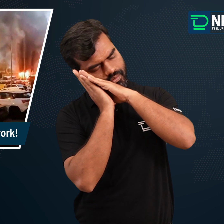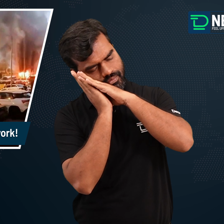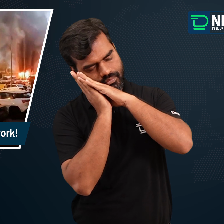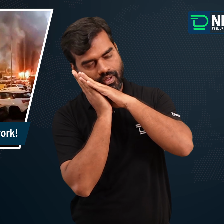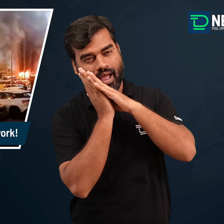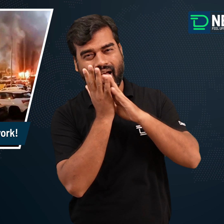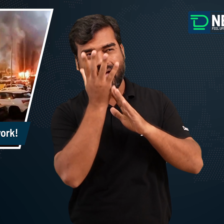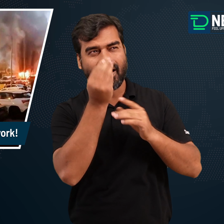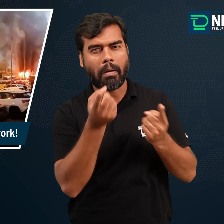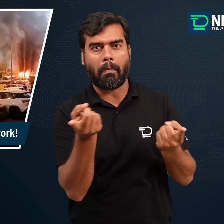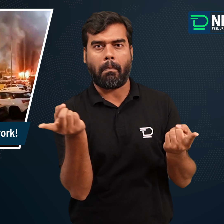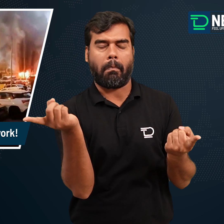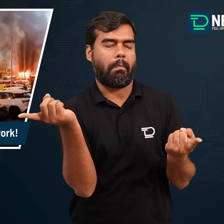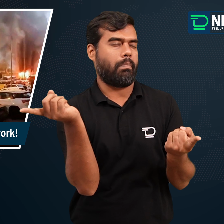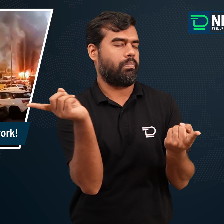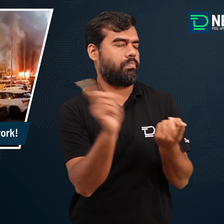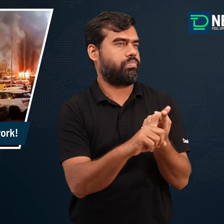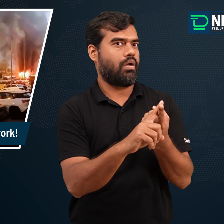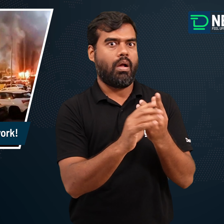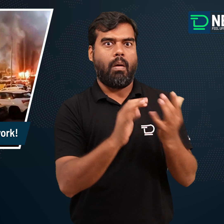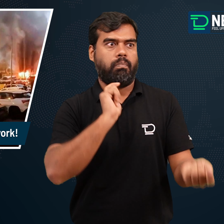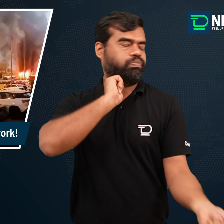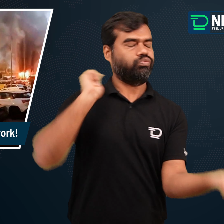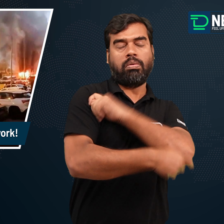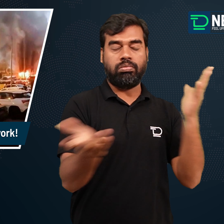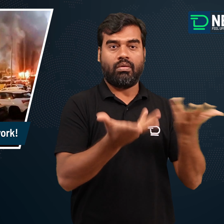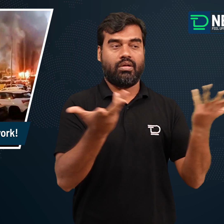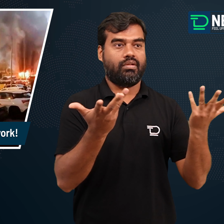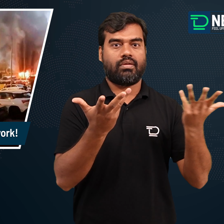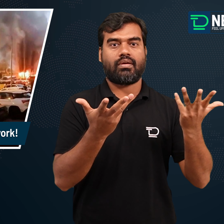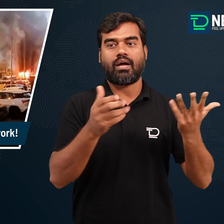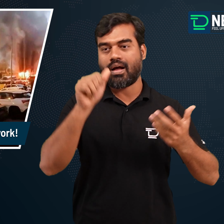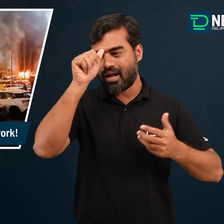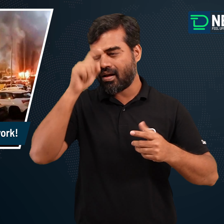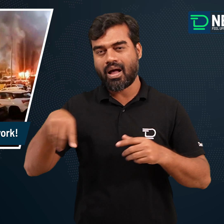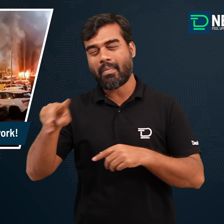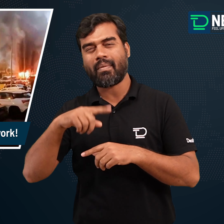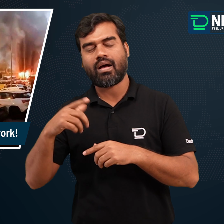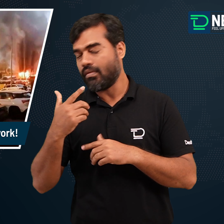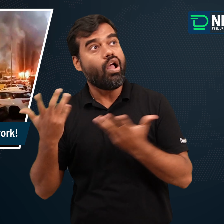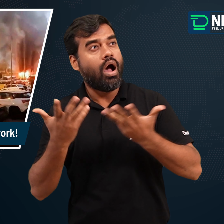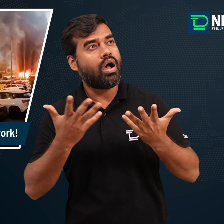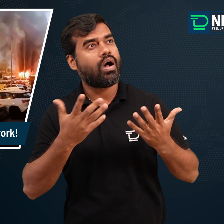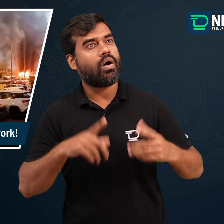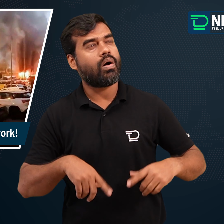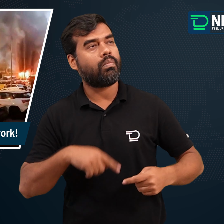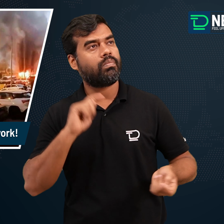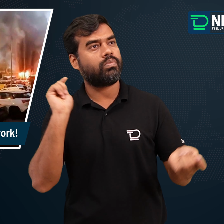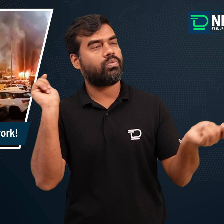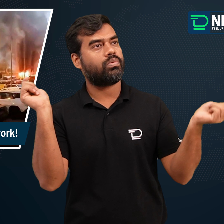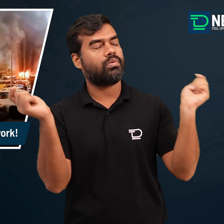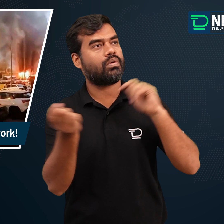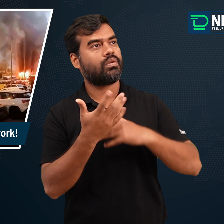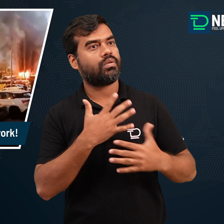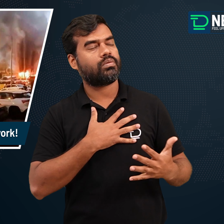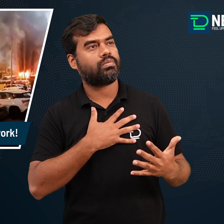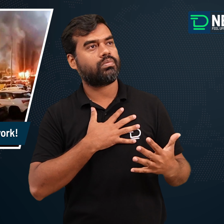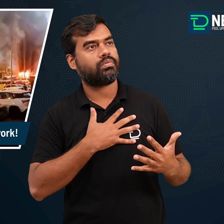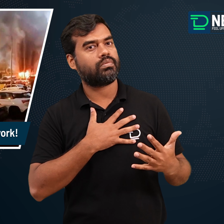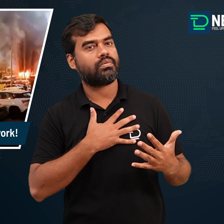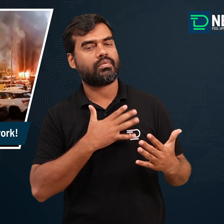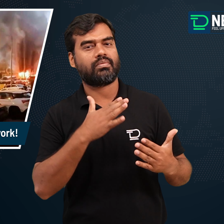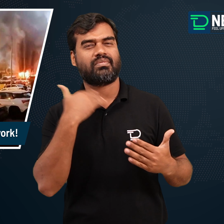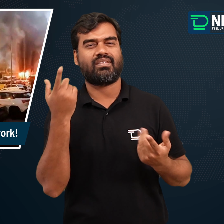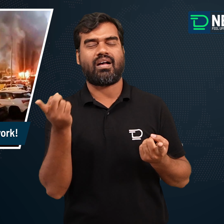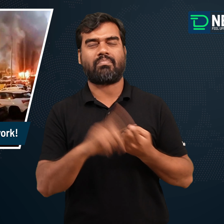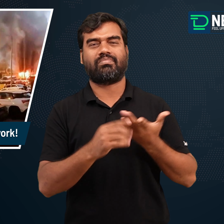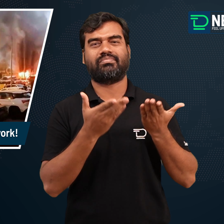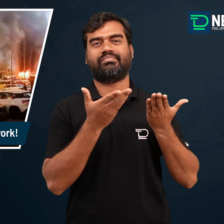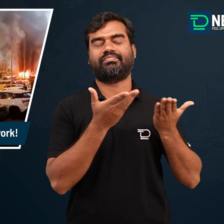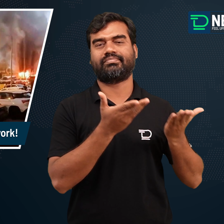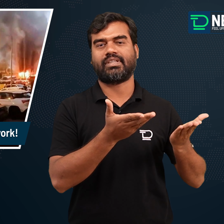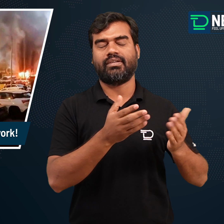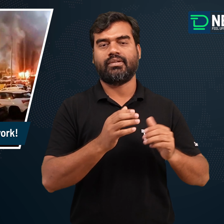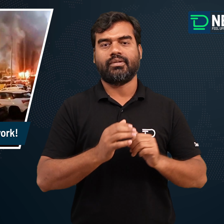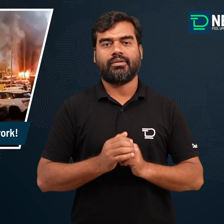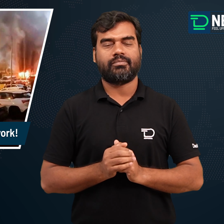Within the night, the entire thing was changed.